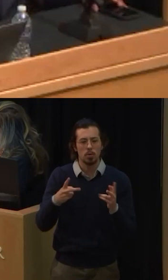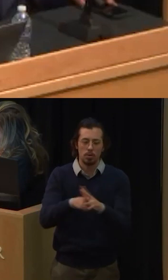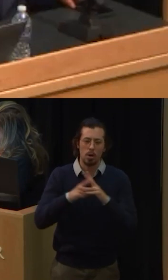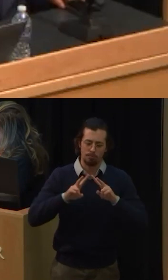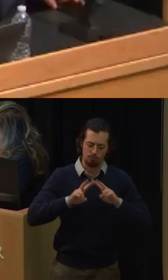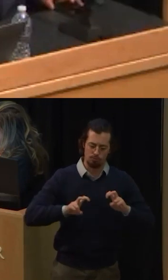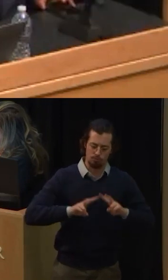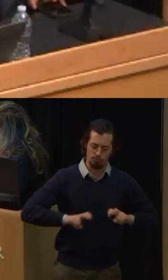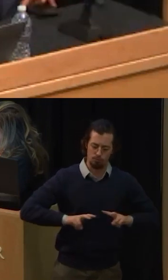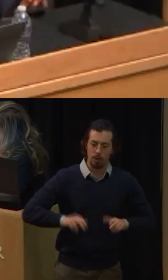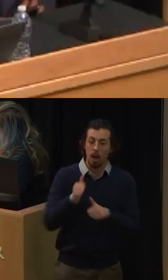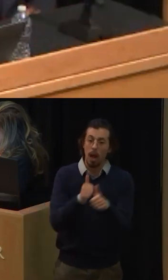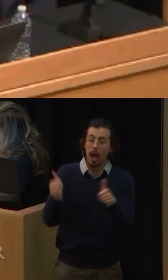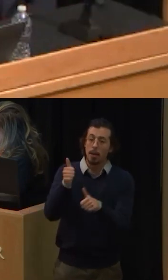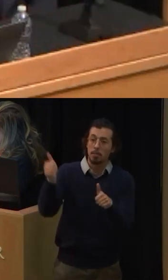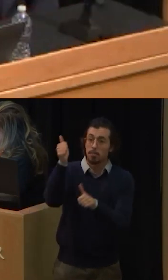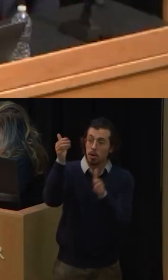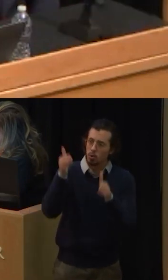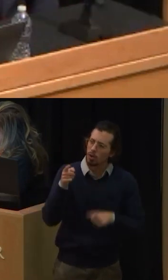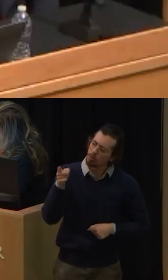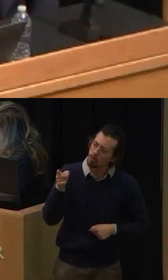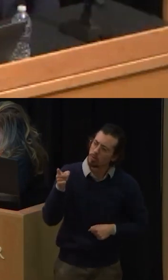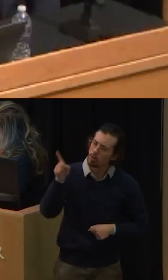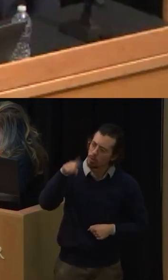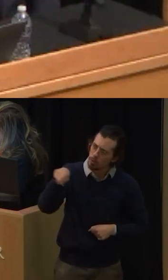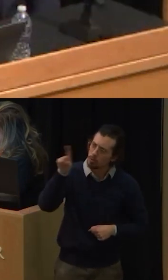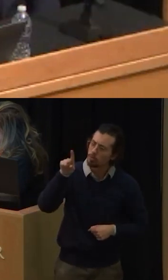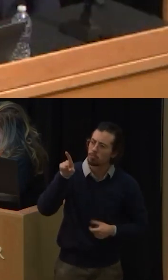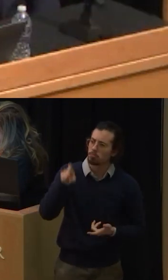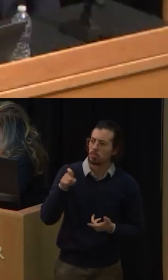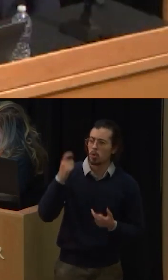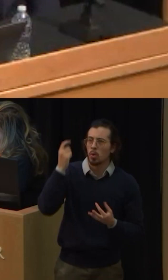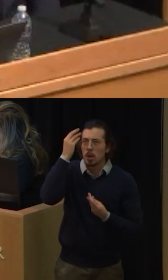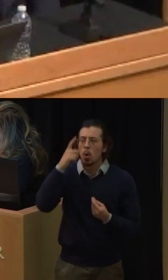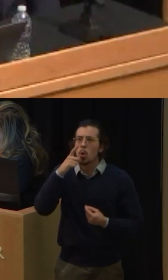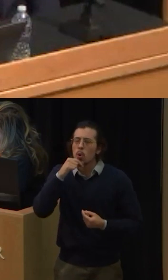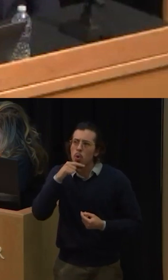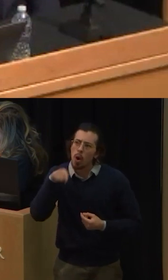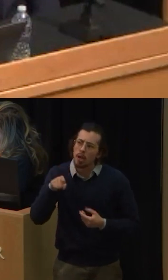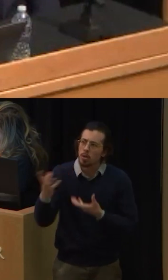Administrators, I need you to ask, "What do I need to do? "Who do I need to bring into the room?